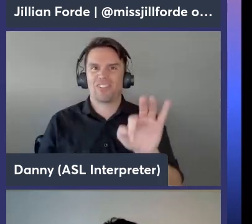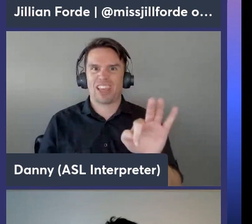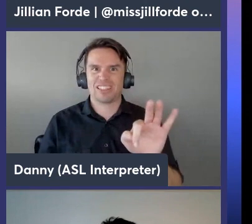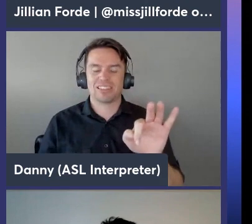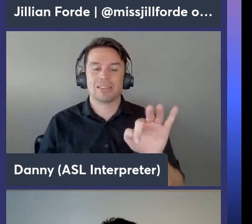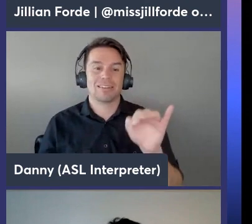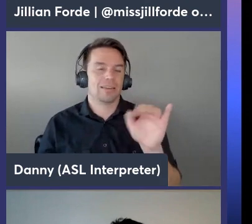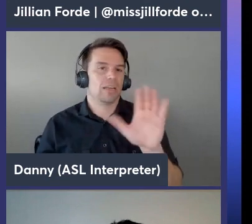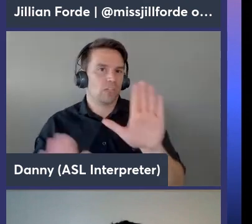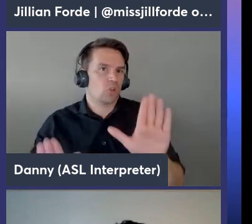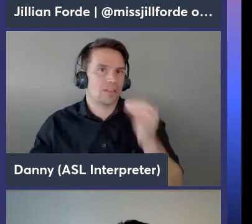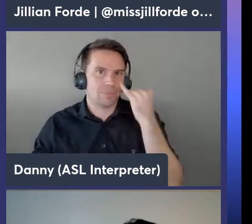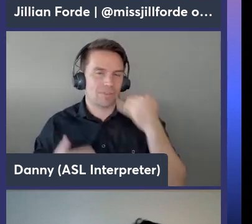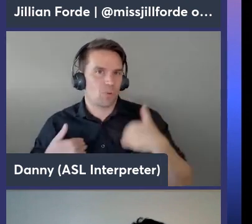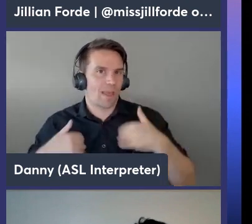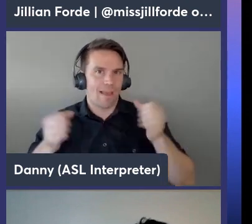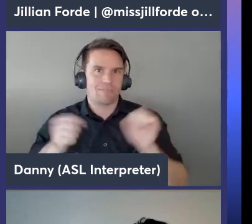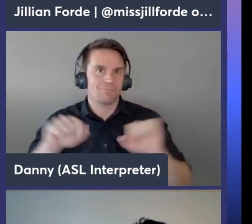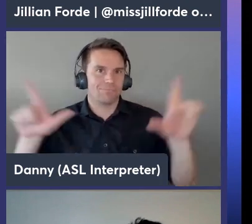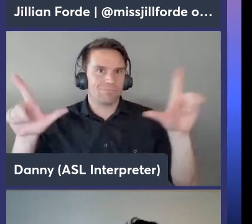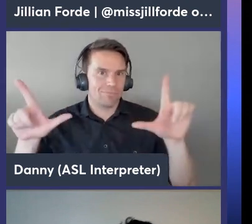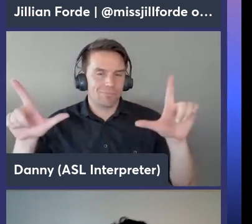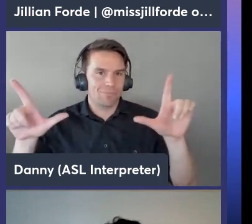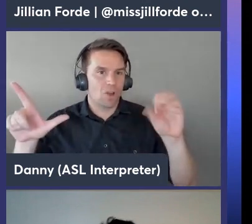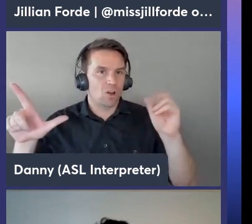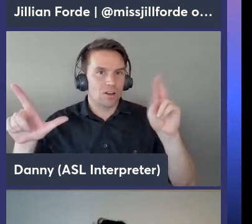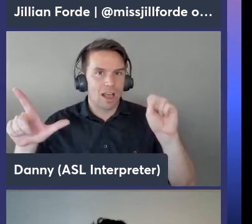just go in and check it out. I think you're gonna really enjoy it.